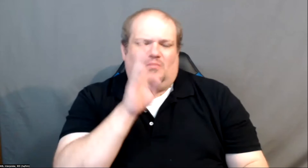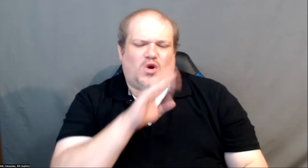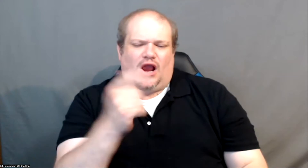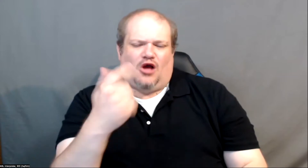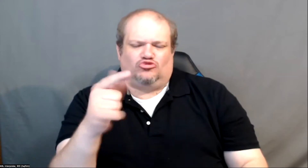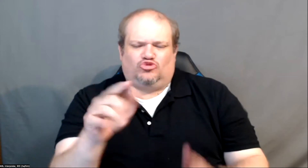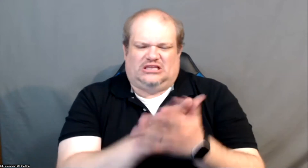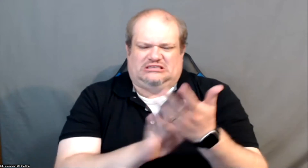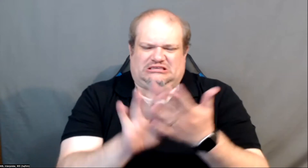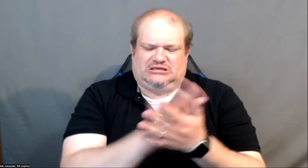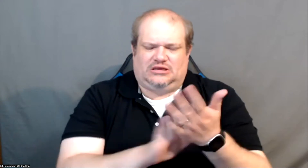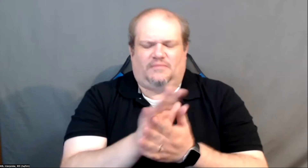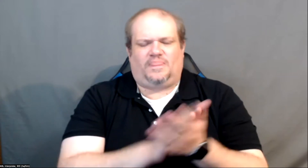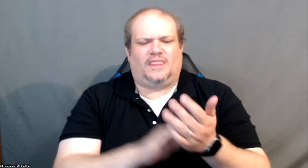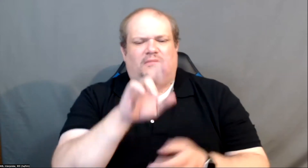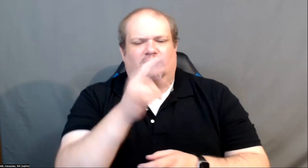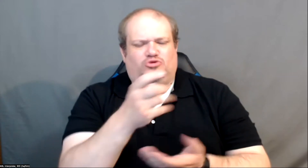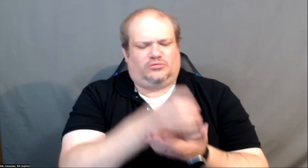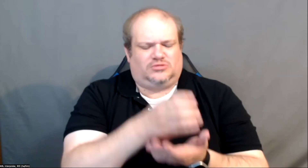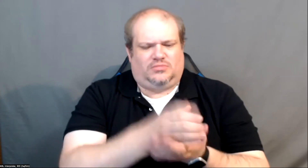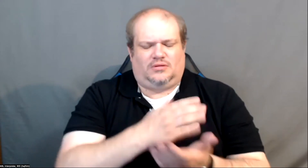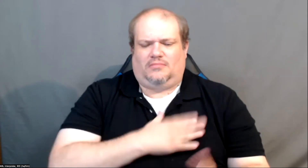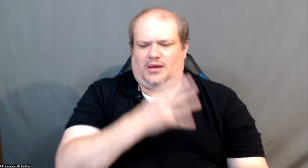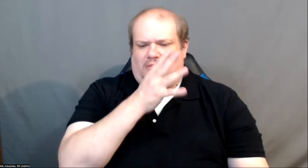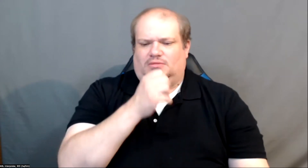Prescription pill bottles my mother says not to dispose of in this way.